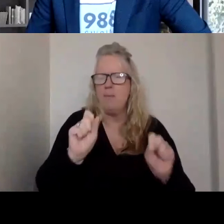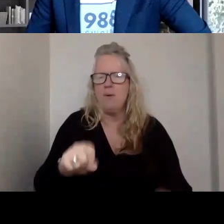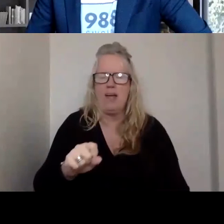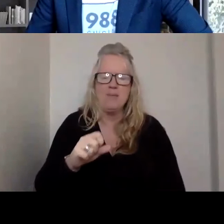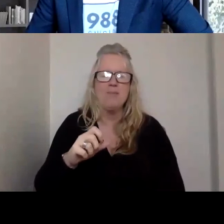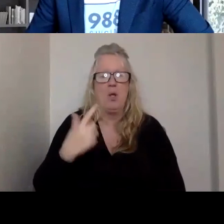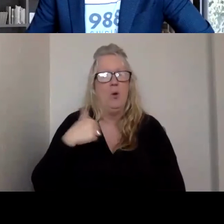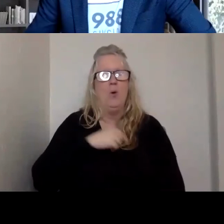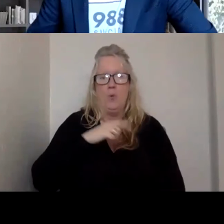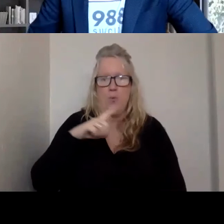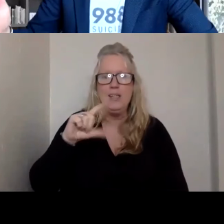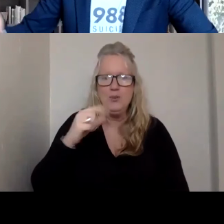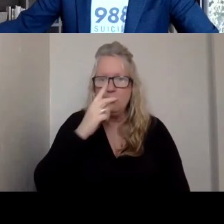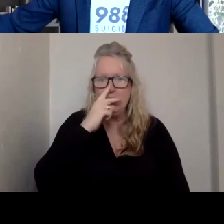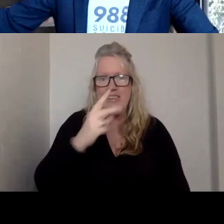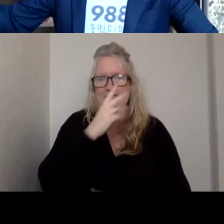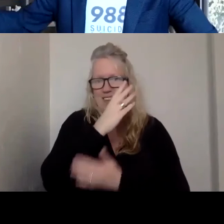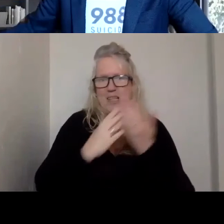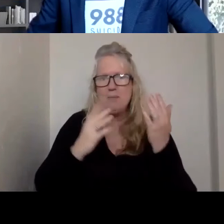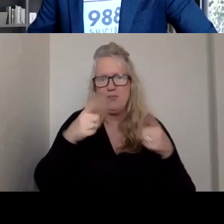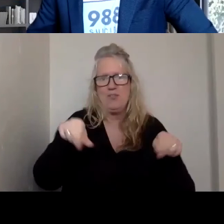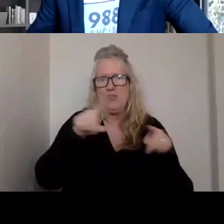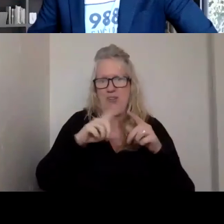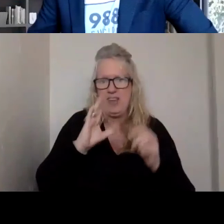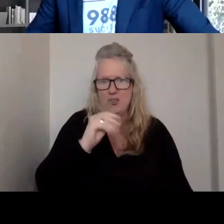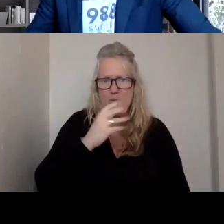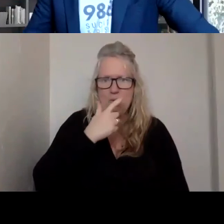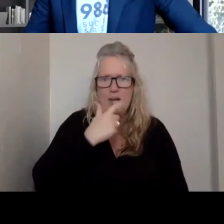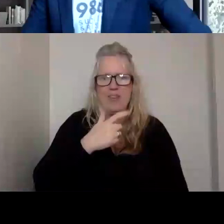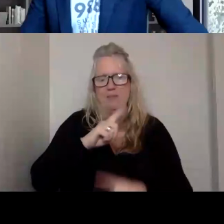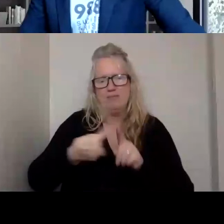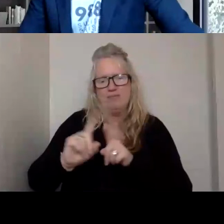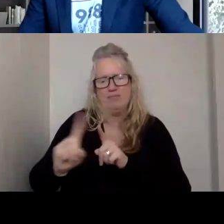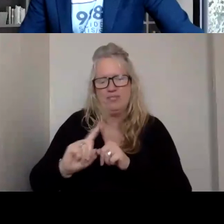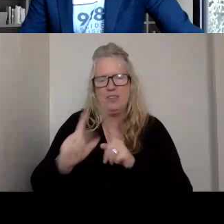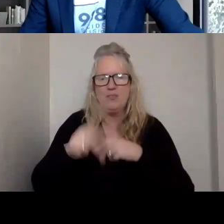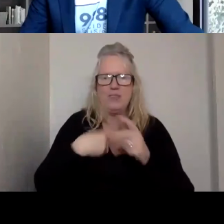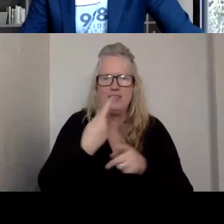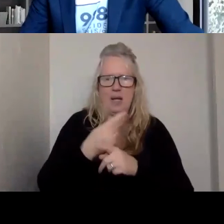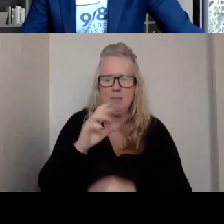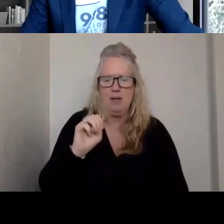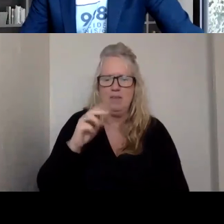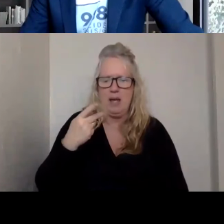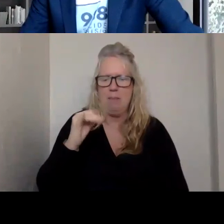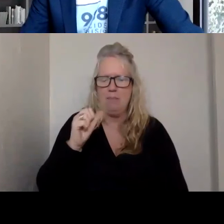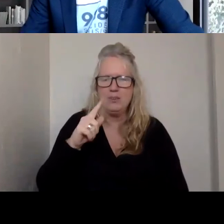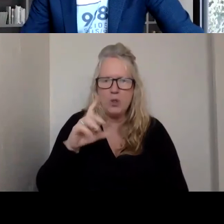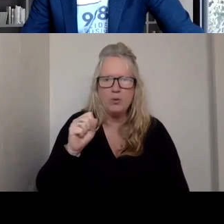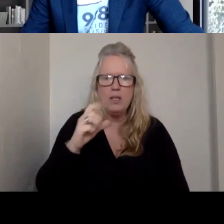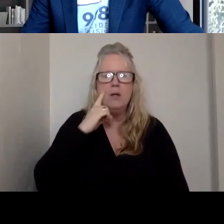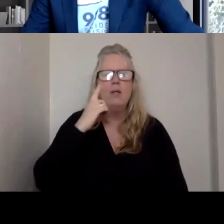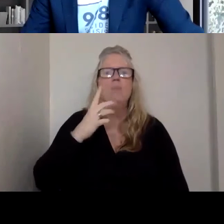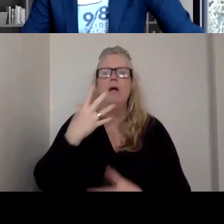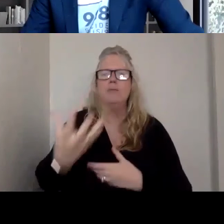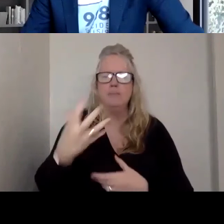WE DO SEE THAT SOME OF YOU WATCHED THROUGH SOME OF THOSE EPISODES. OUR HIGHEST IS